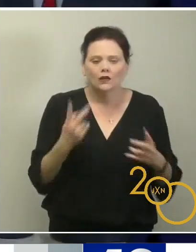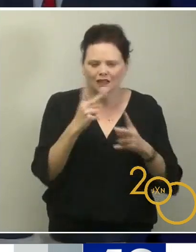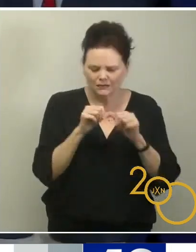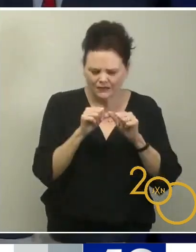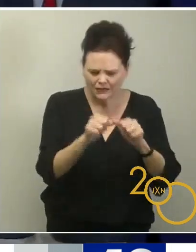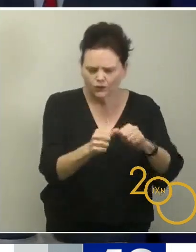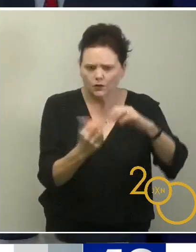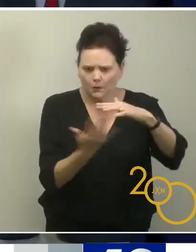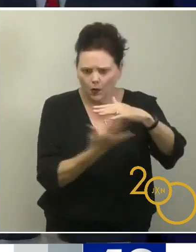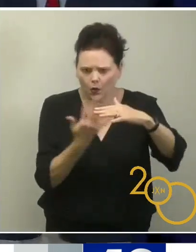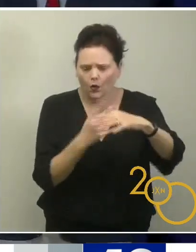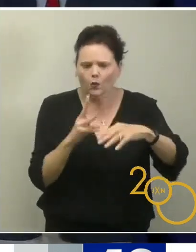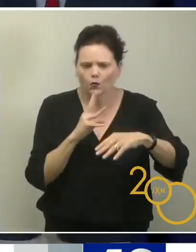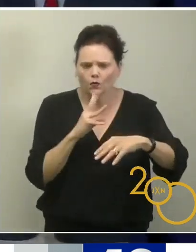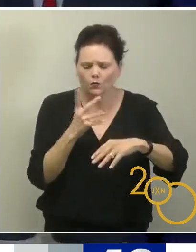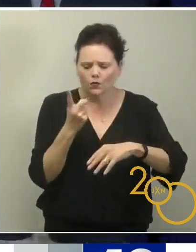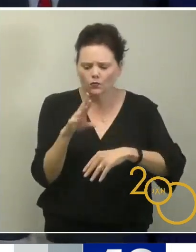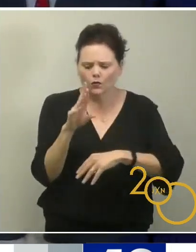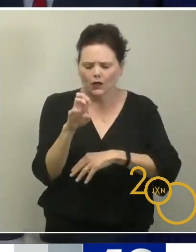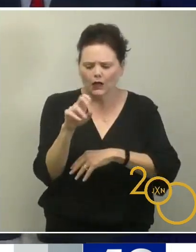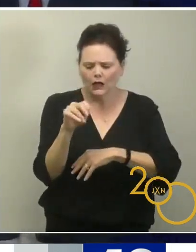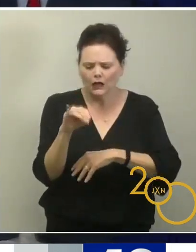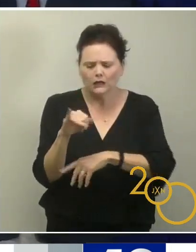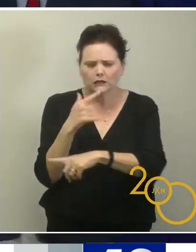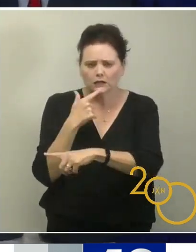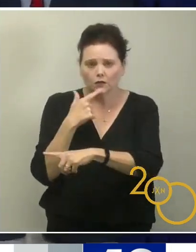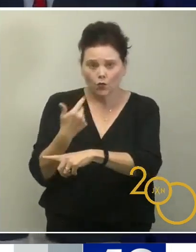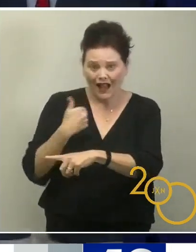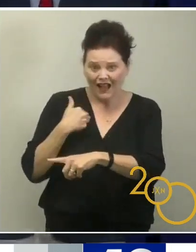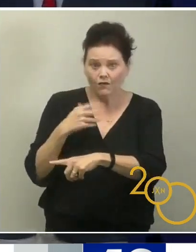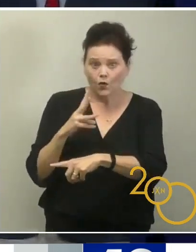HIS POINT DISTRIBUTION. IT'S NOT LIKE WE HAVEN'T DONE IT BEFORE. WERE VERY GOOD AT IT AND THE GUARD IS ONE OF OUR TASKMASTERS. THEY COMMAND WITH COMMANDER CONTROL AND VEHICLES A PERSONAL